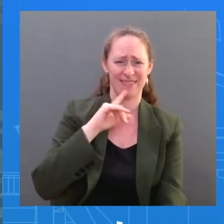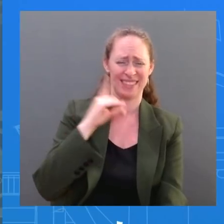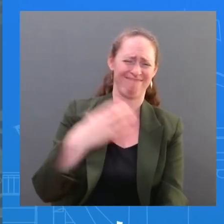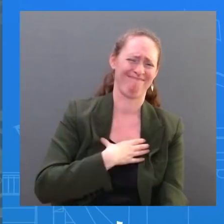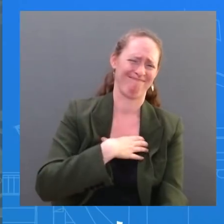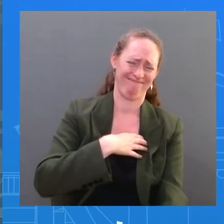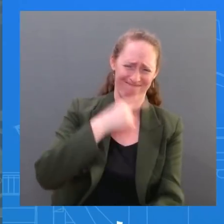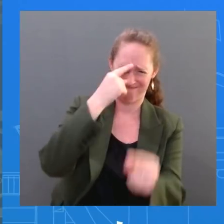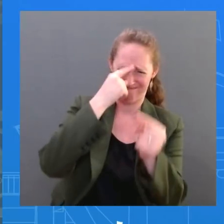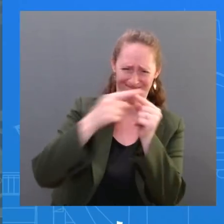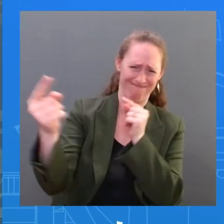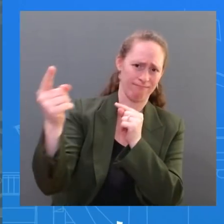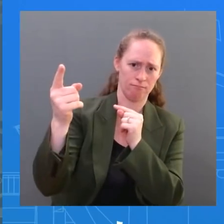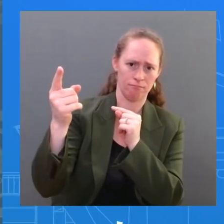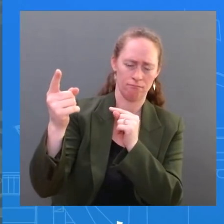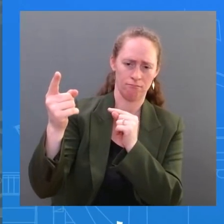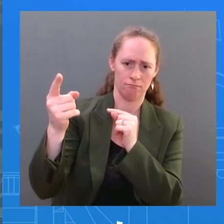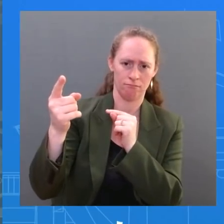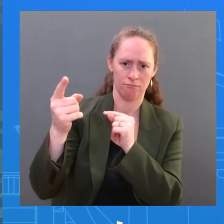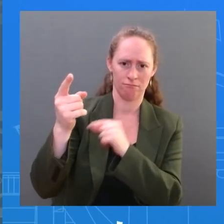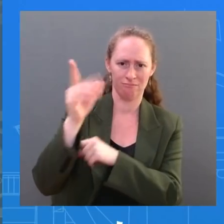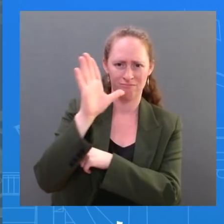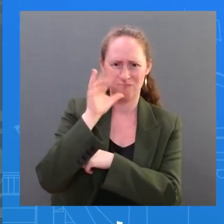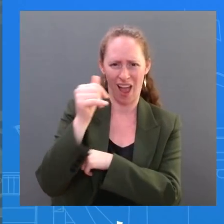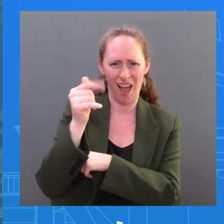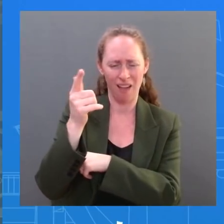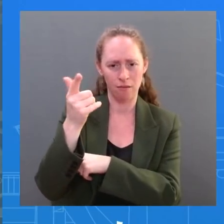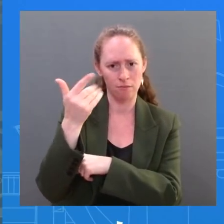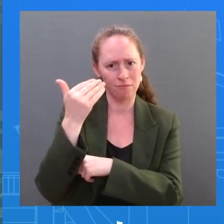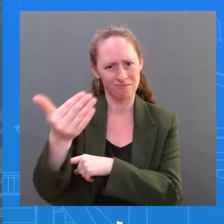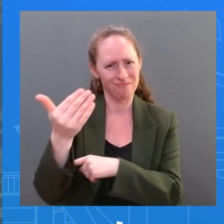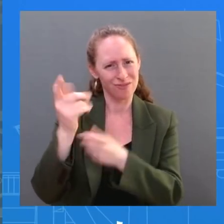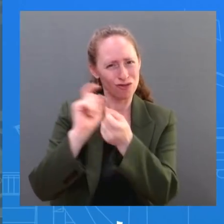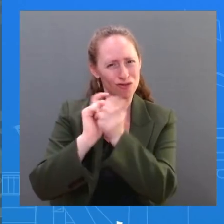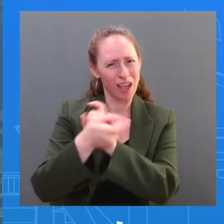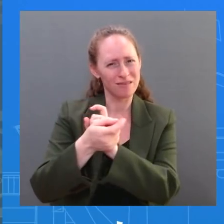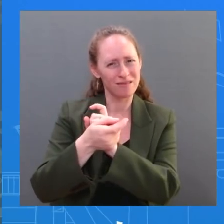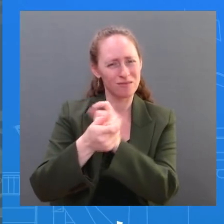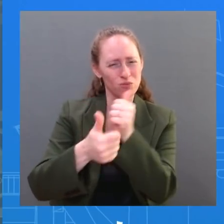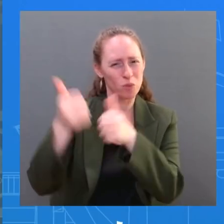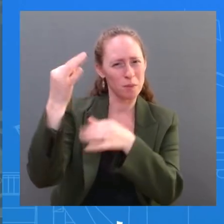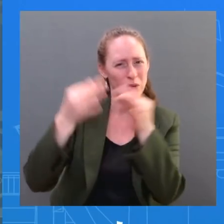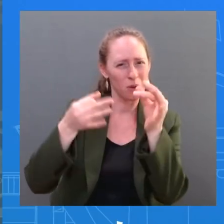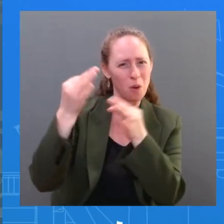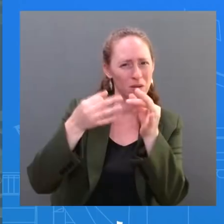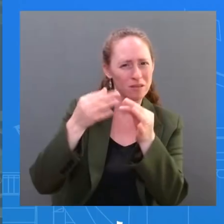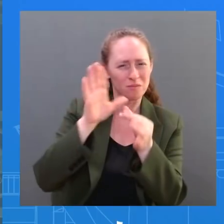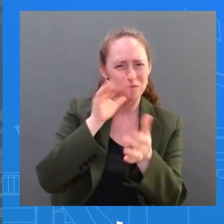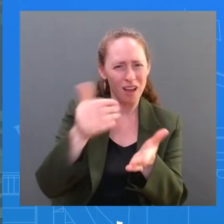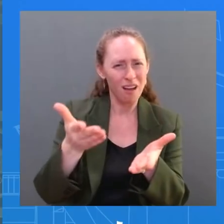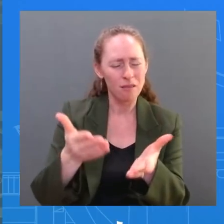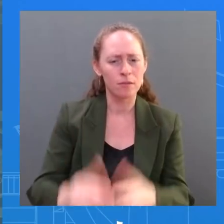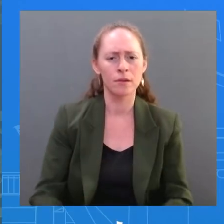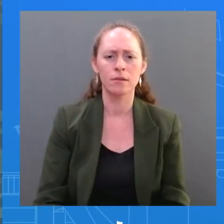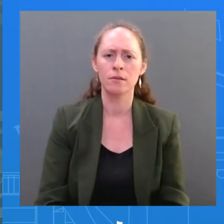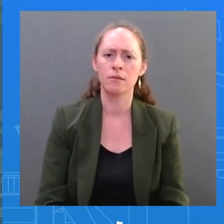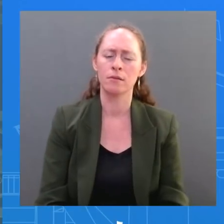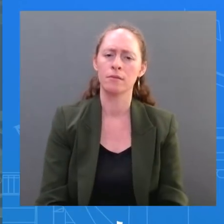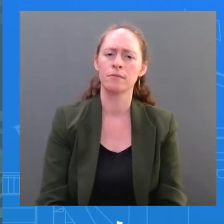believes the best way to use our political capital is to make sure that we do everything that we can to get Congress to act;